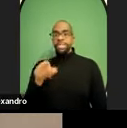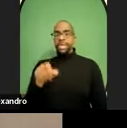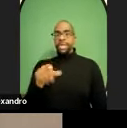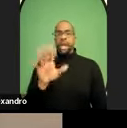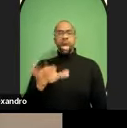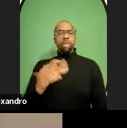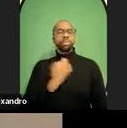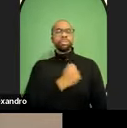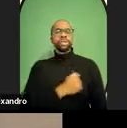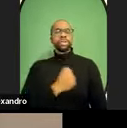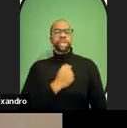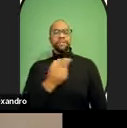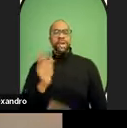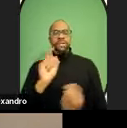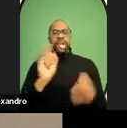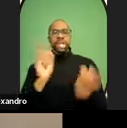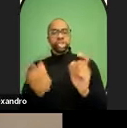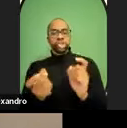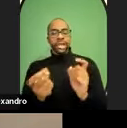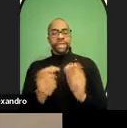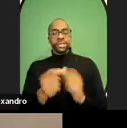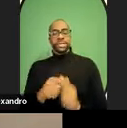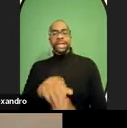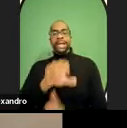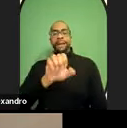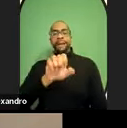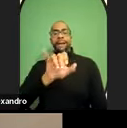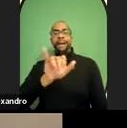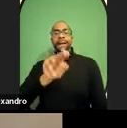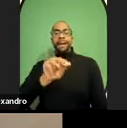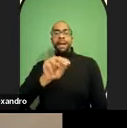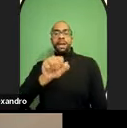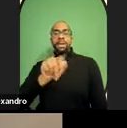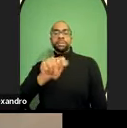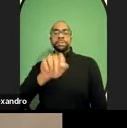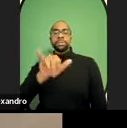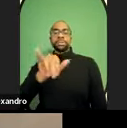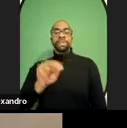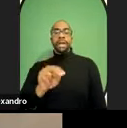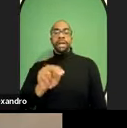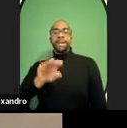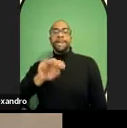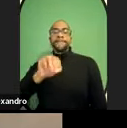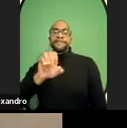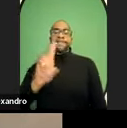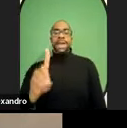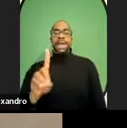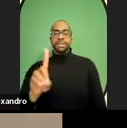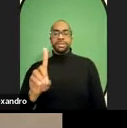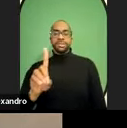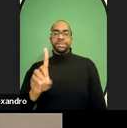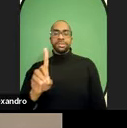at Einstein. I'm sorry it's Einstein MIT me just change that it's like they change their, their website is Einstein.